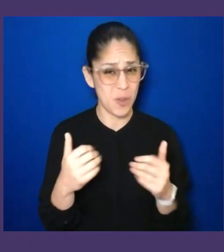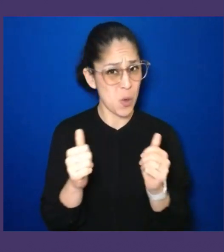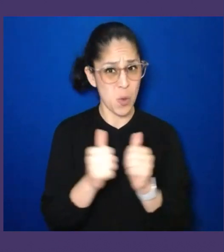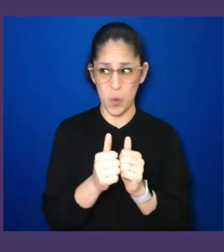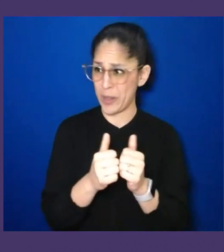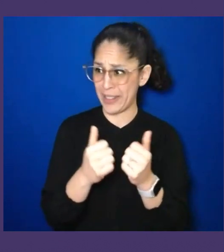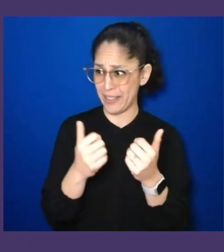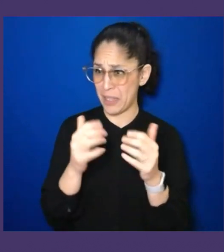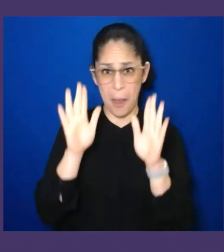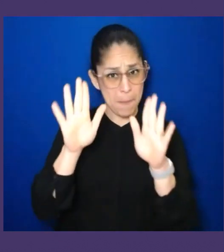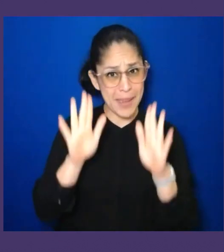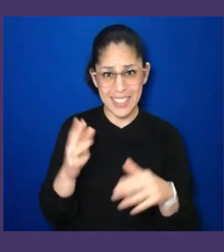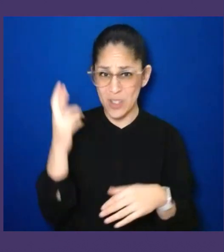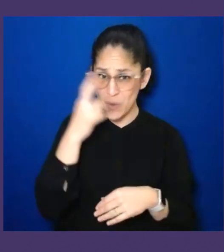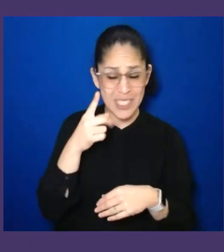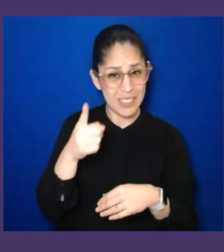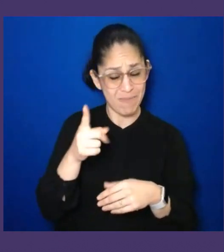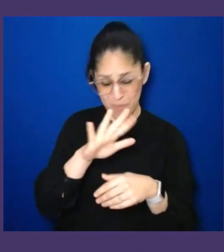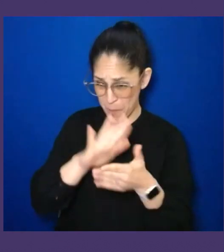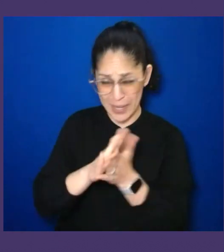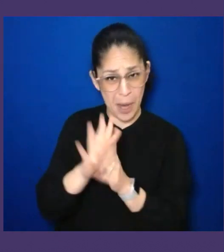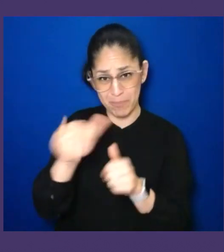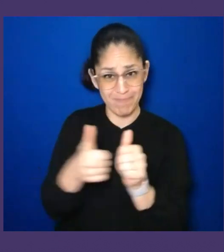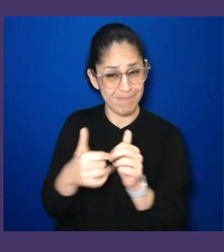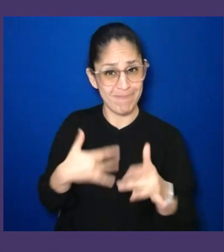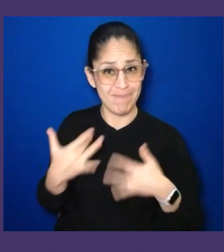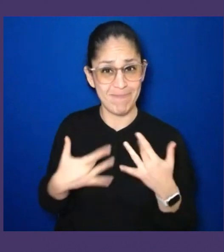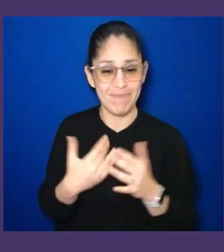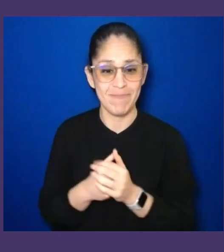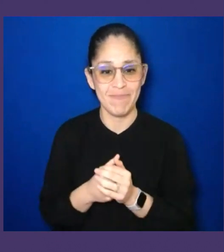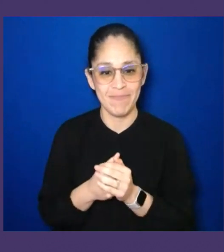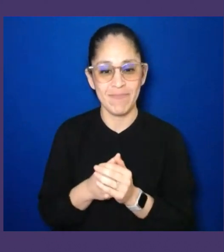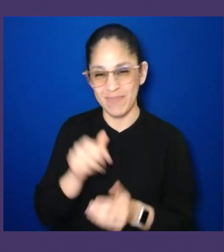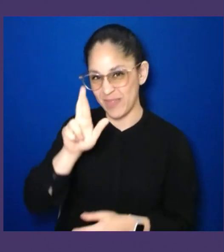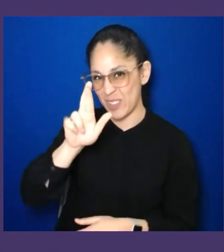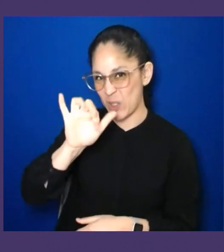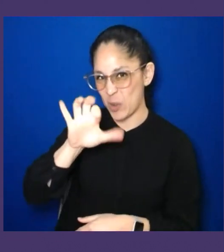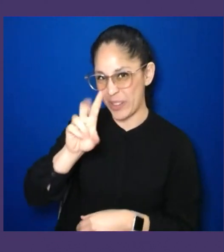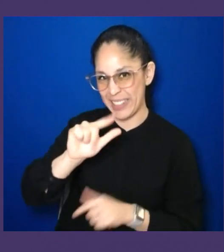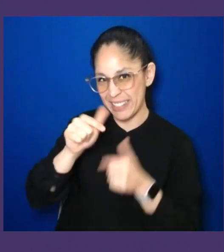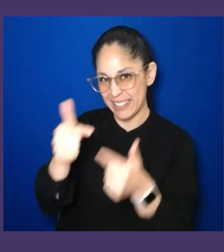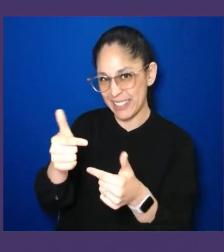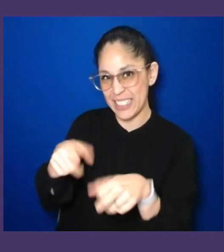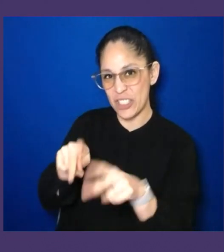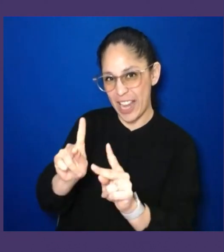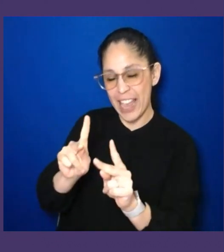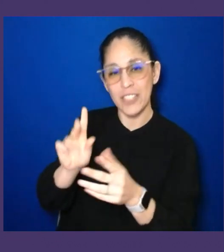Reid, let me give you a chance to speak on the corporate behalf for a